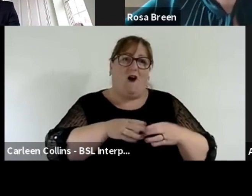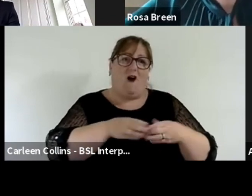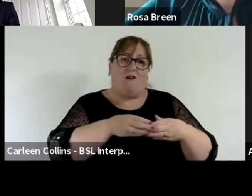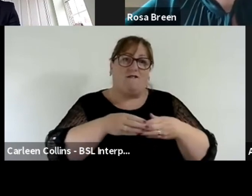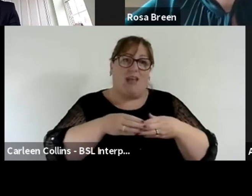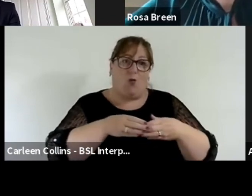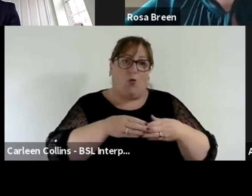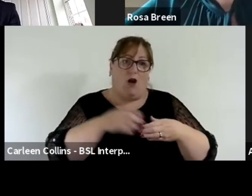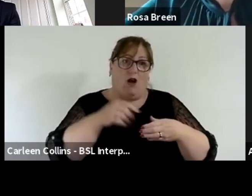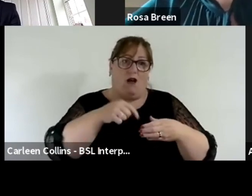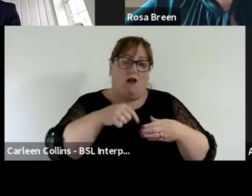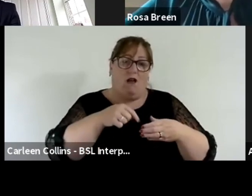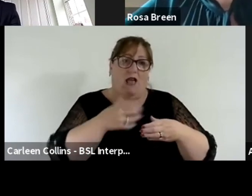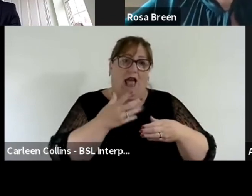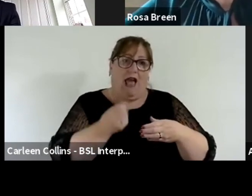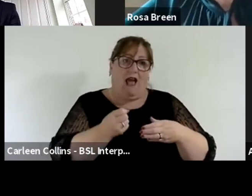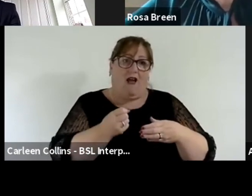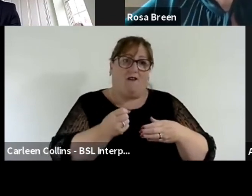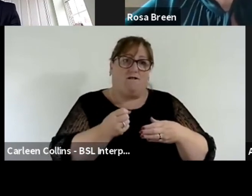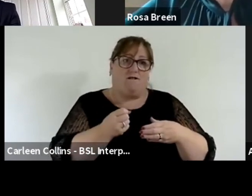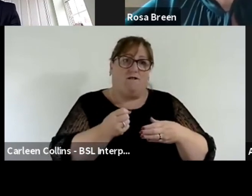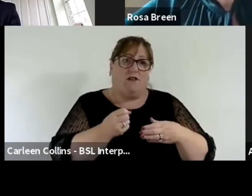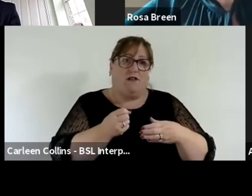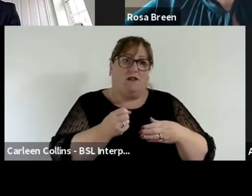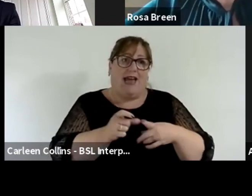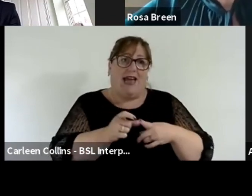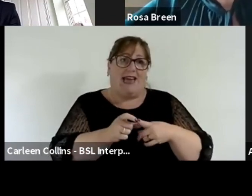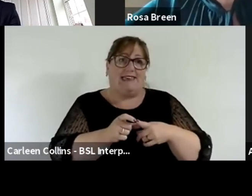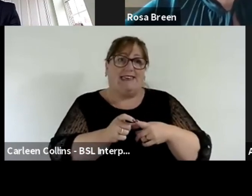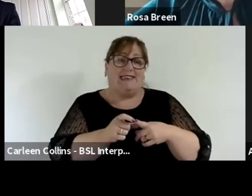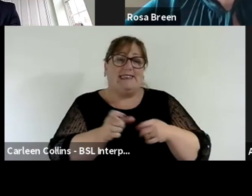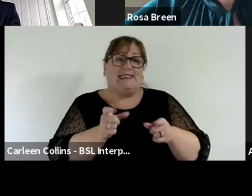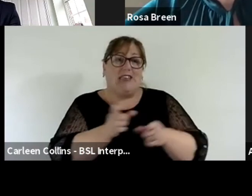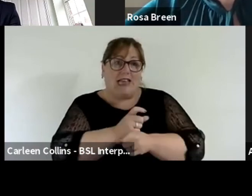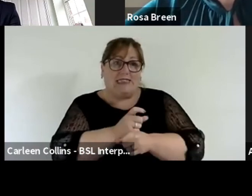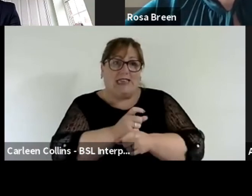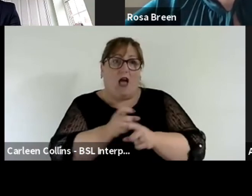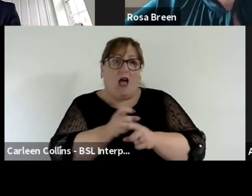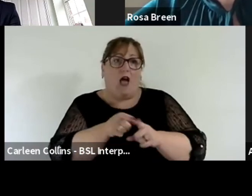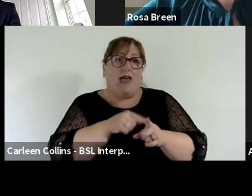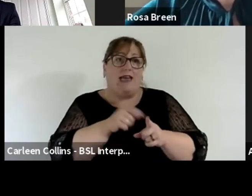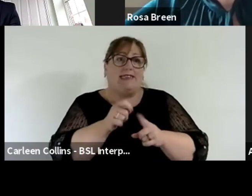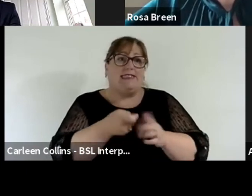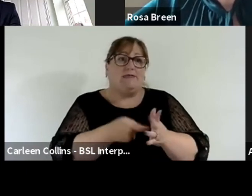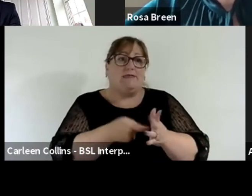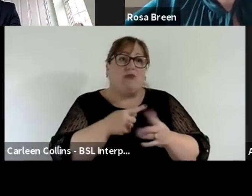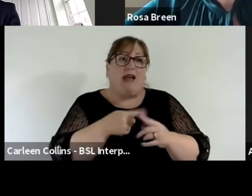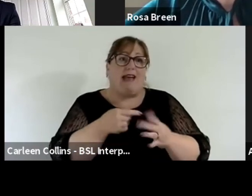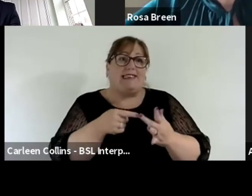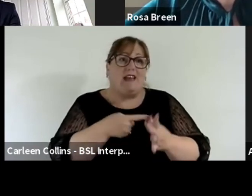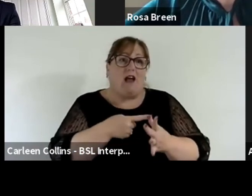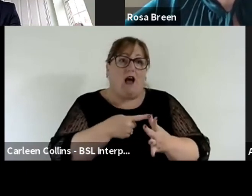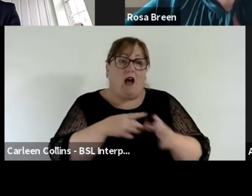I think within HMRC we have a disability staff network group.